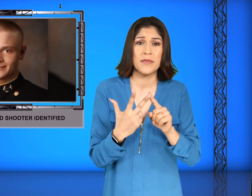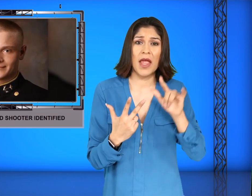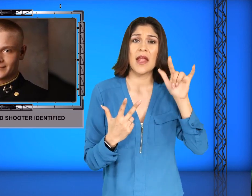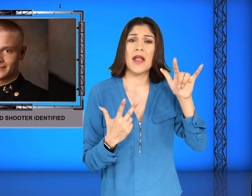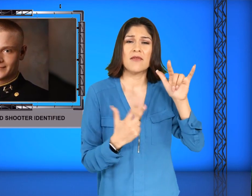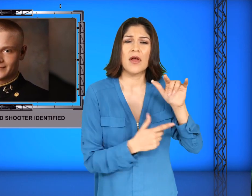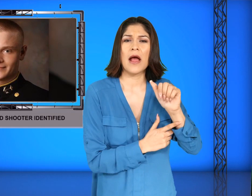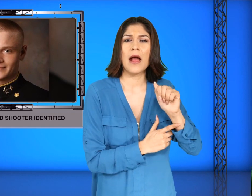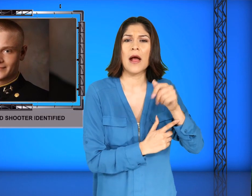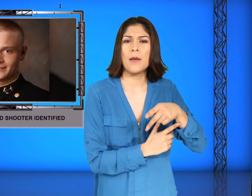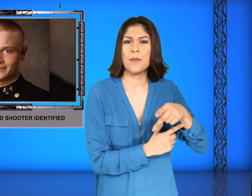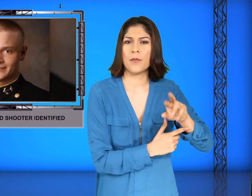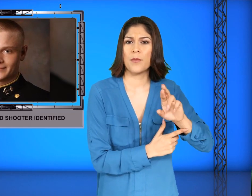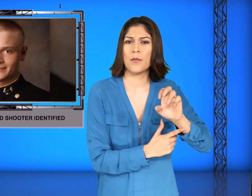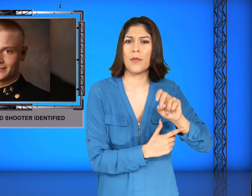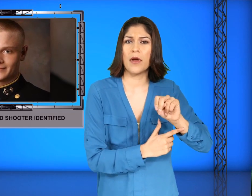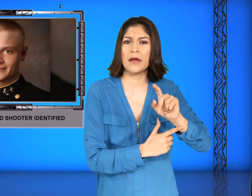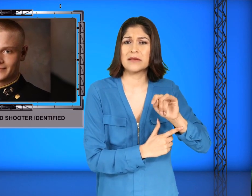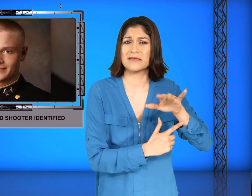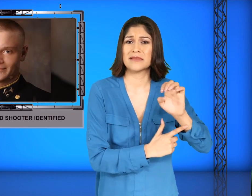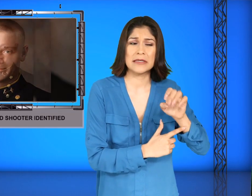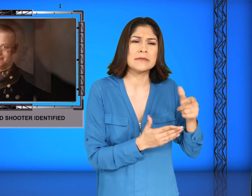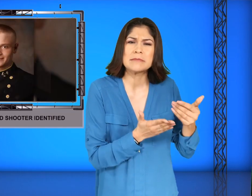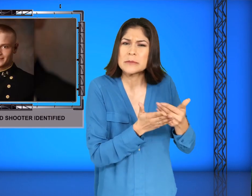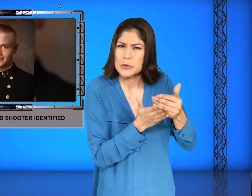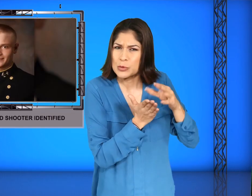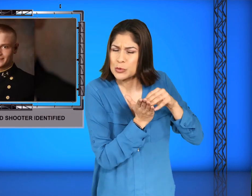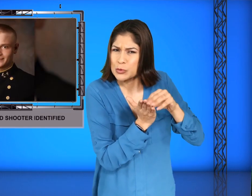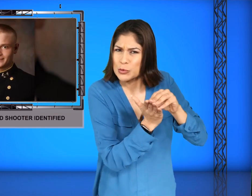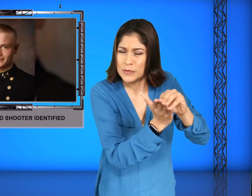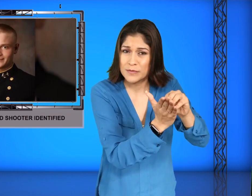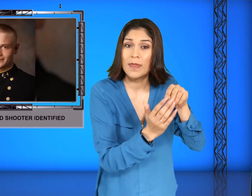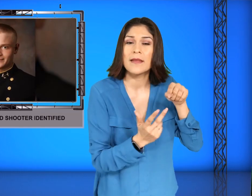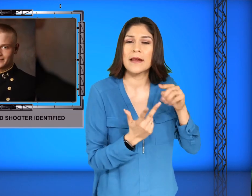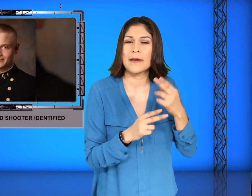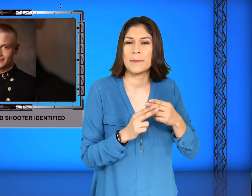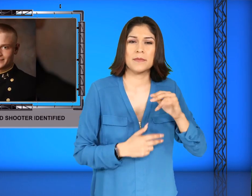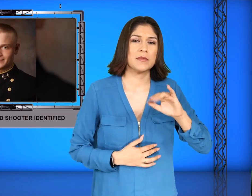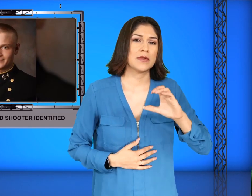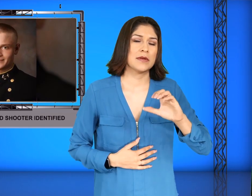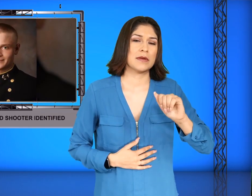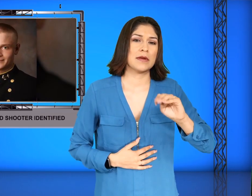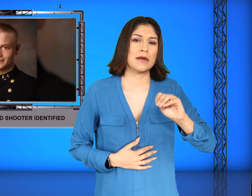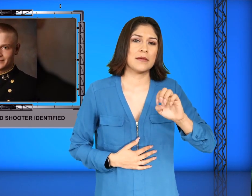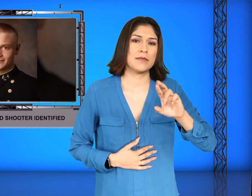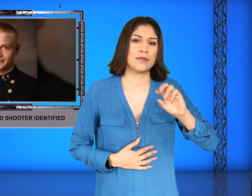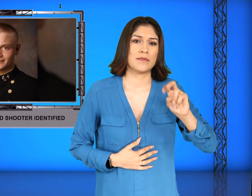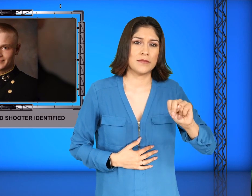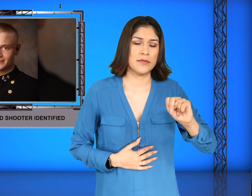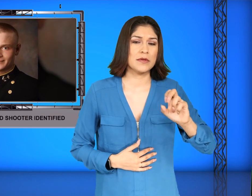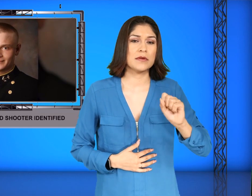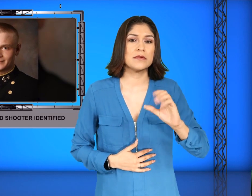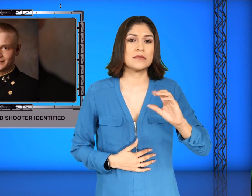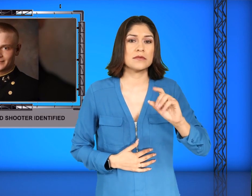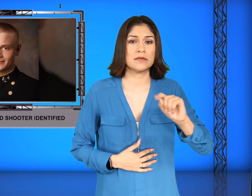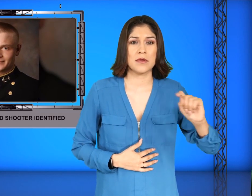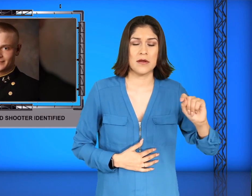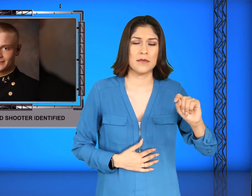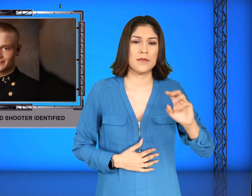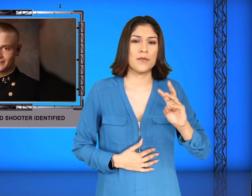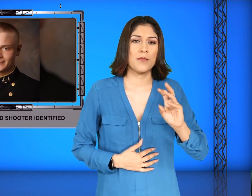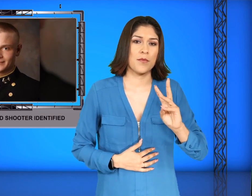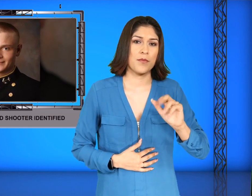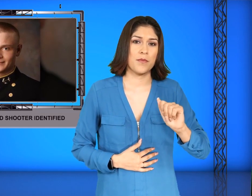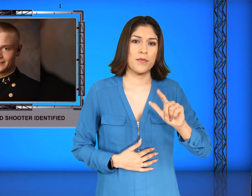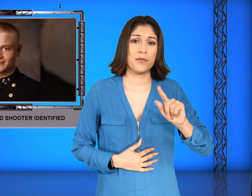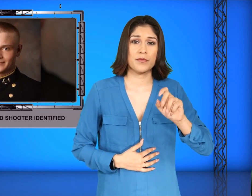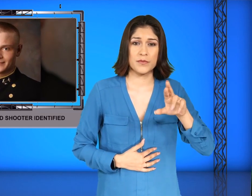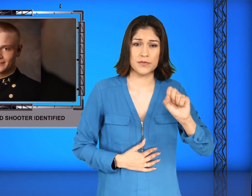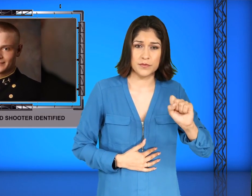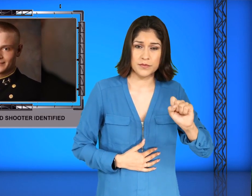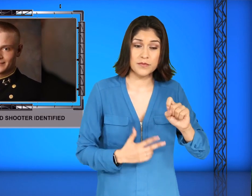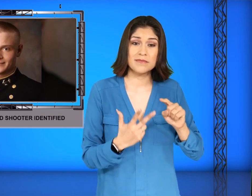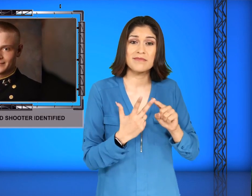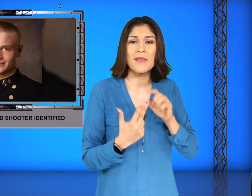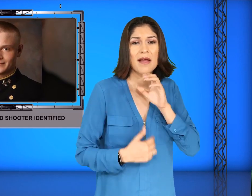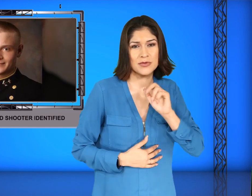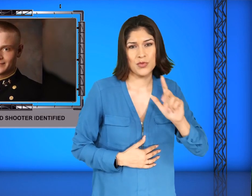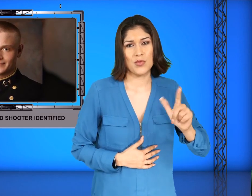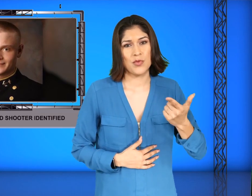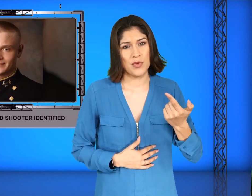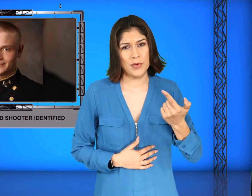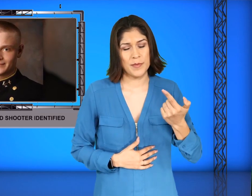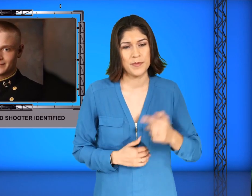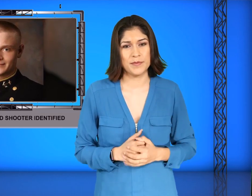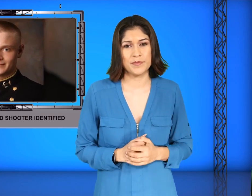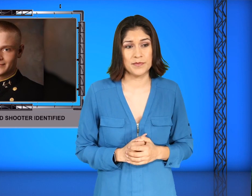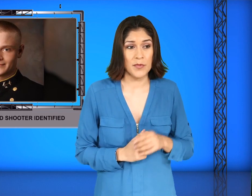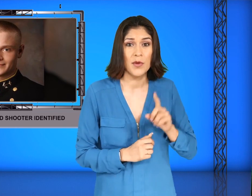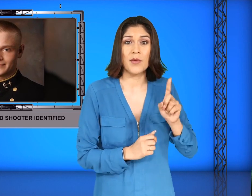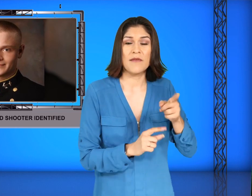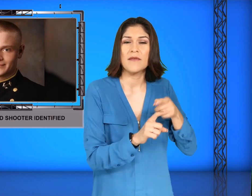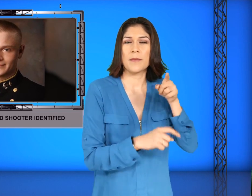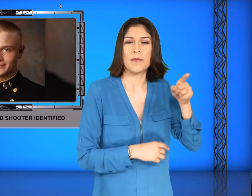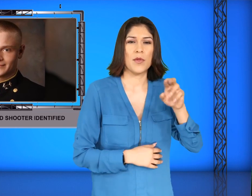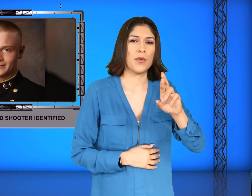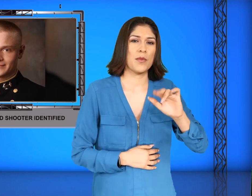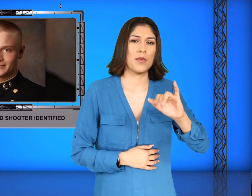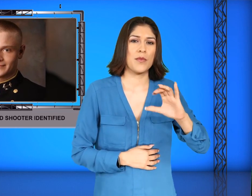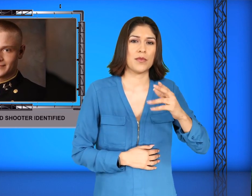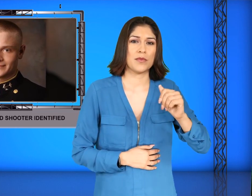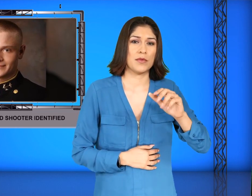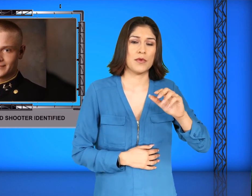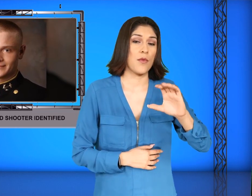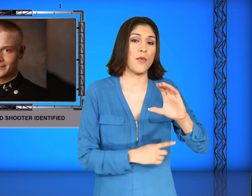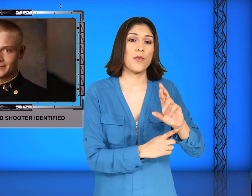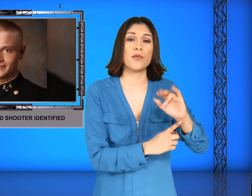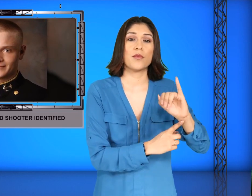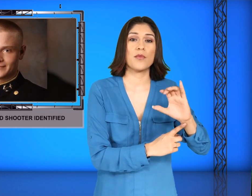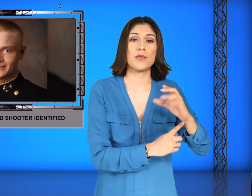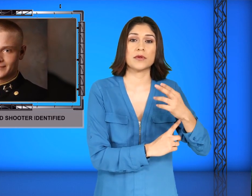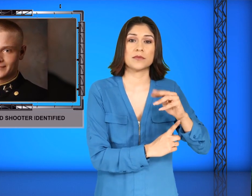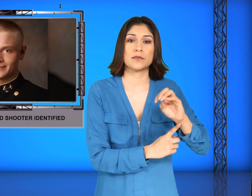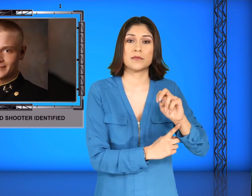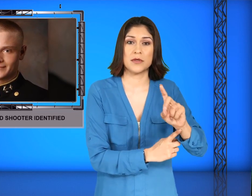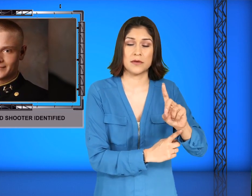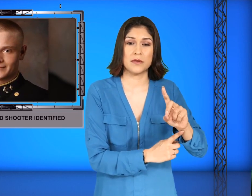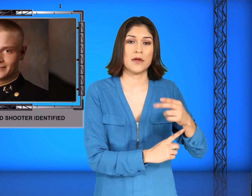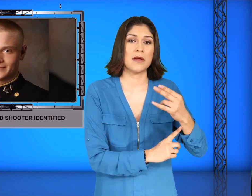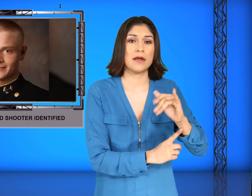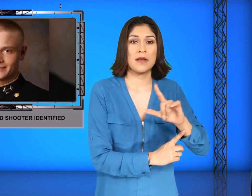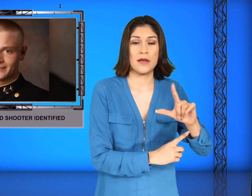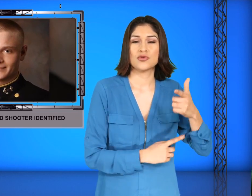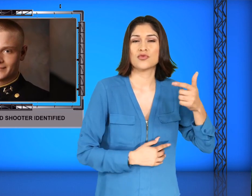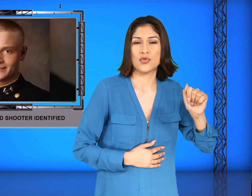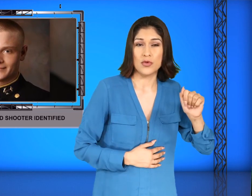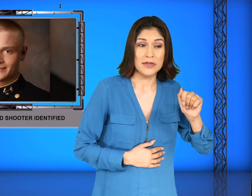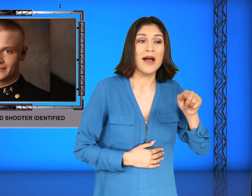And 21-year-old airman apprentice Cameron Scott Walters of Richmond Hill, Georgia was